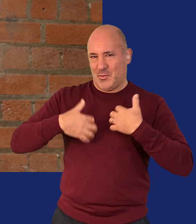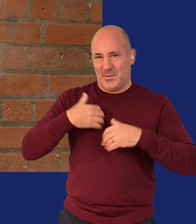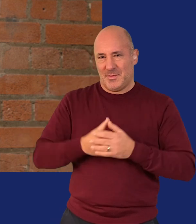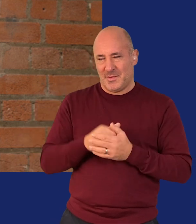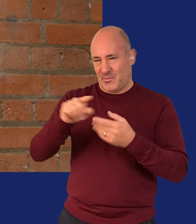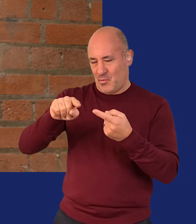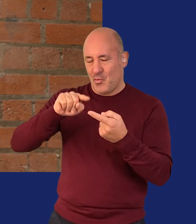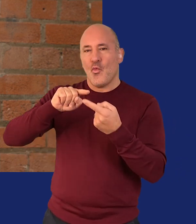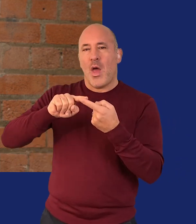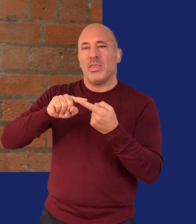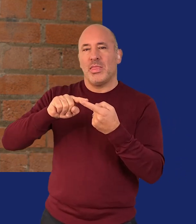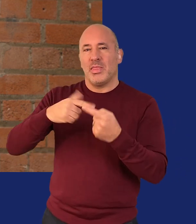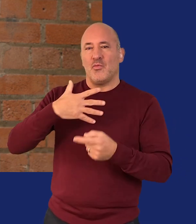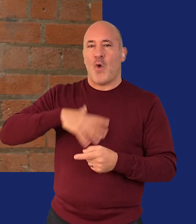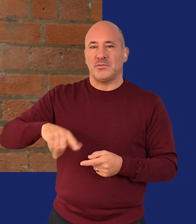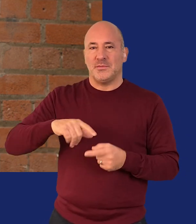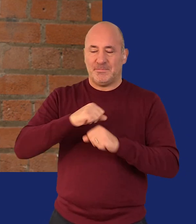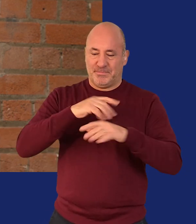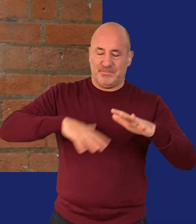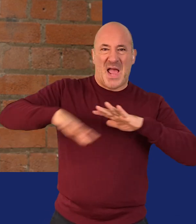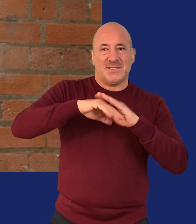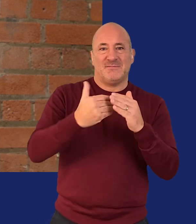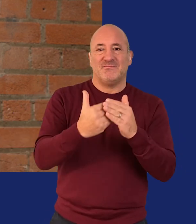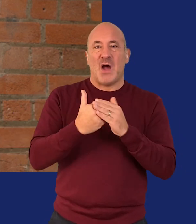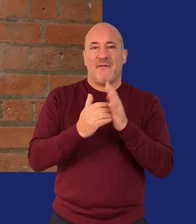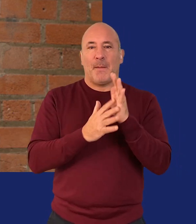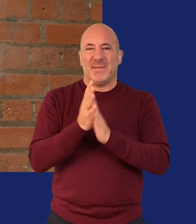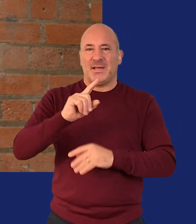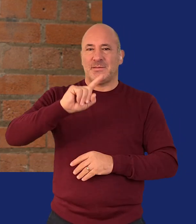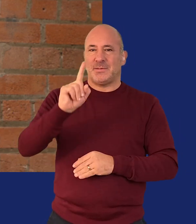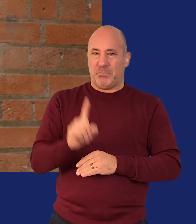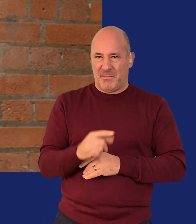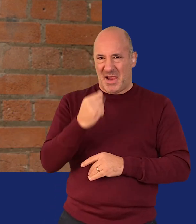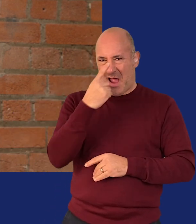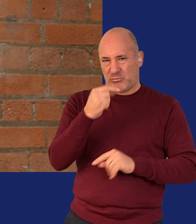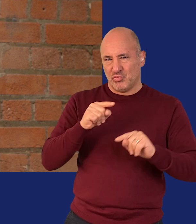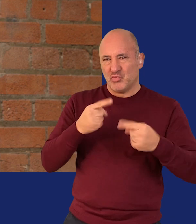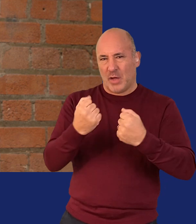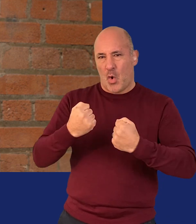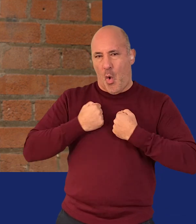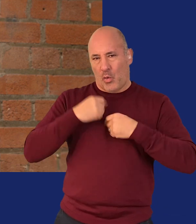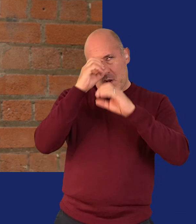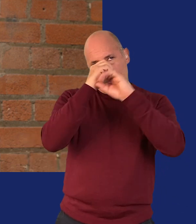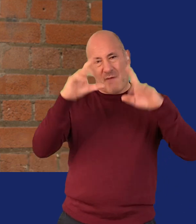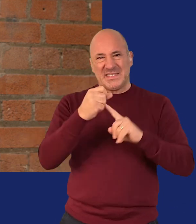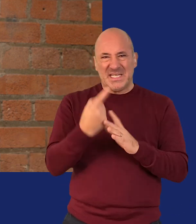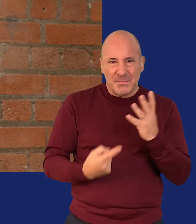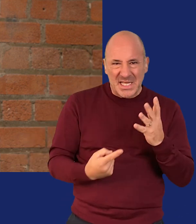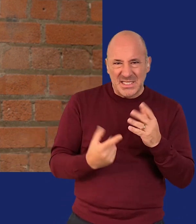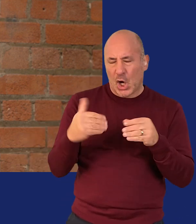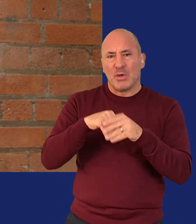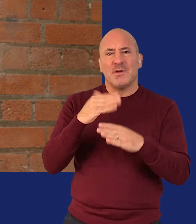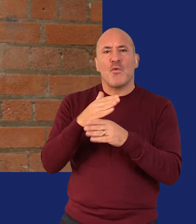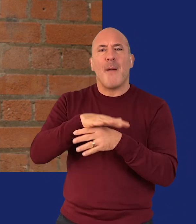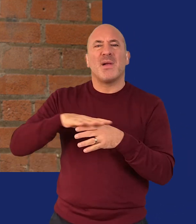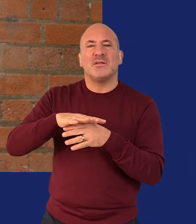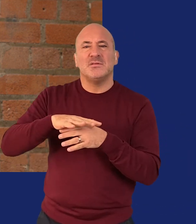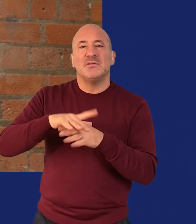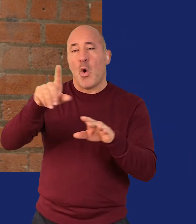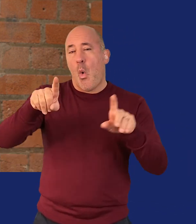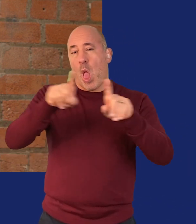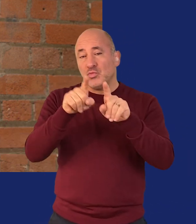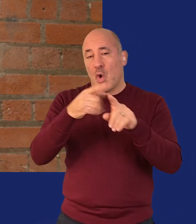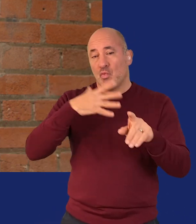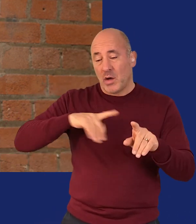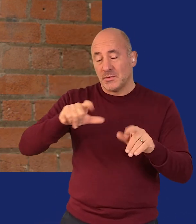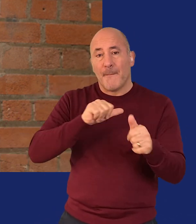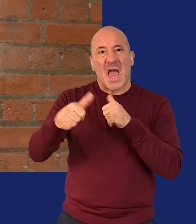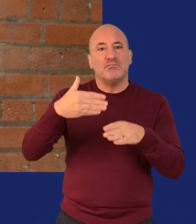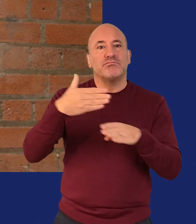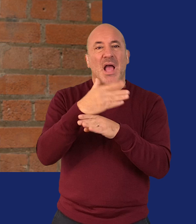One is creating a safe space for people to challenge their own preconceptions